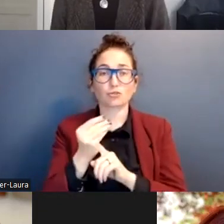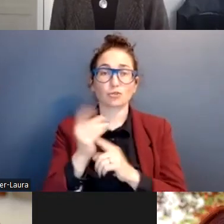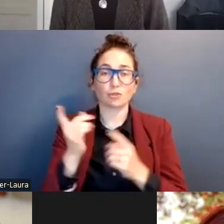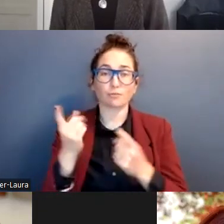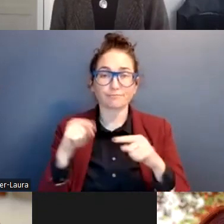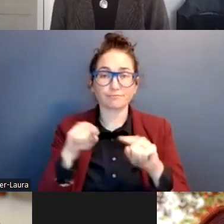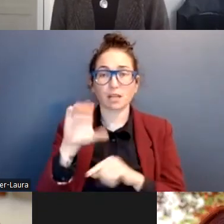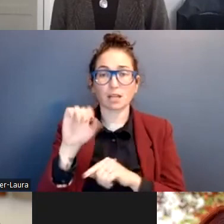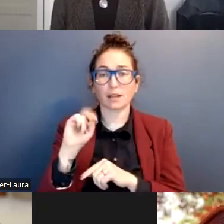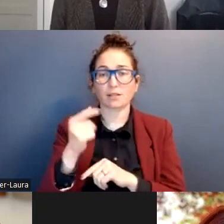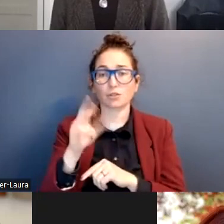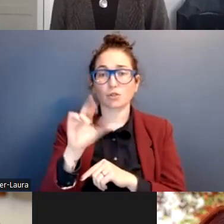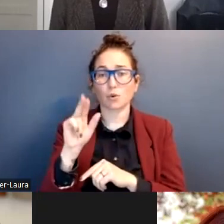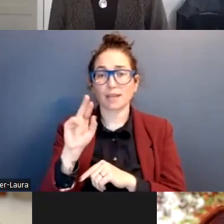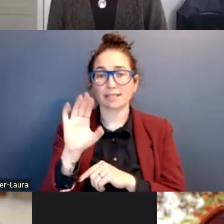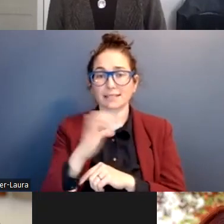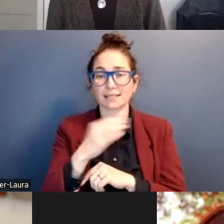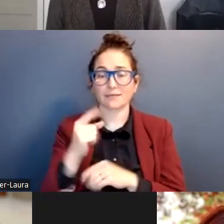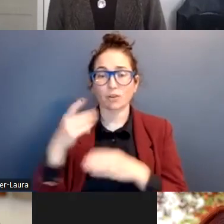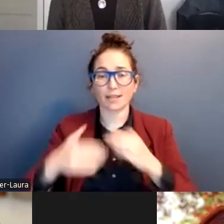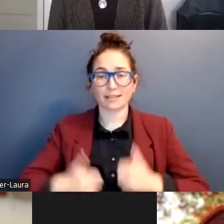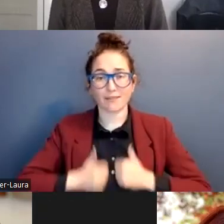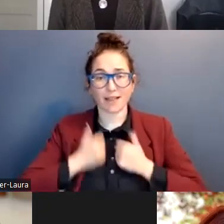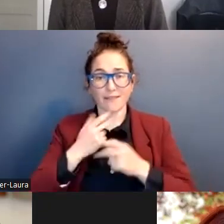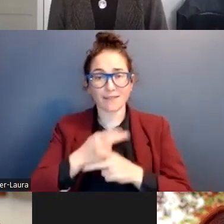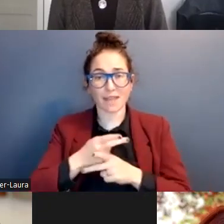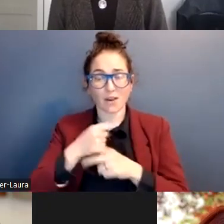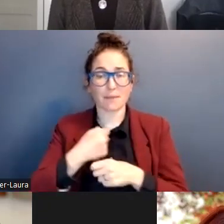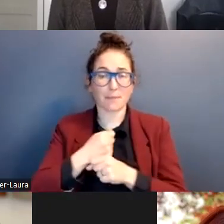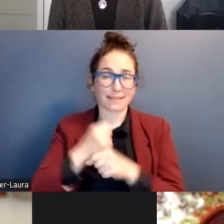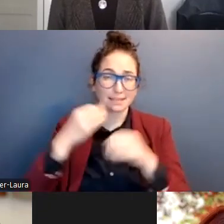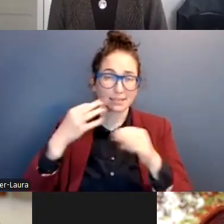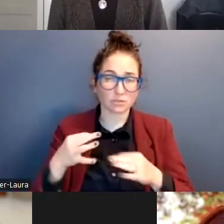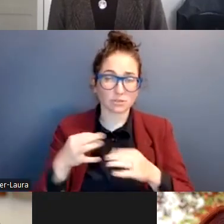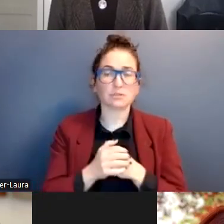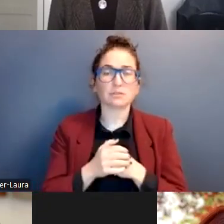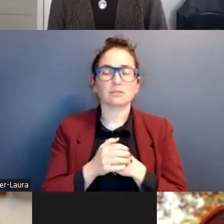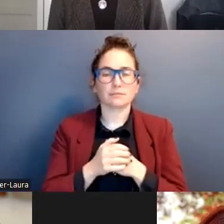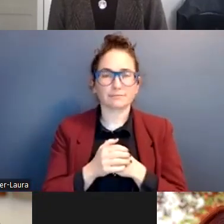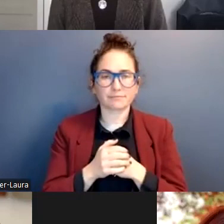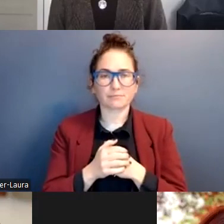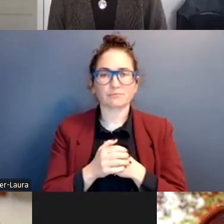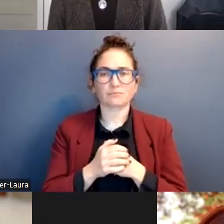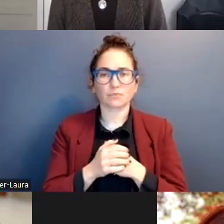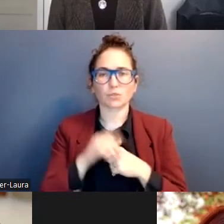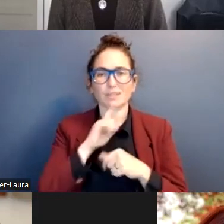life care and decision Making now that will be in, in all instances with the exception of